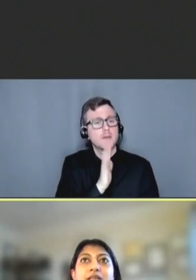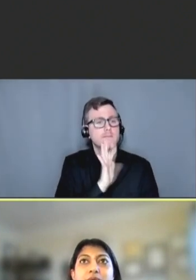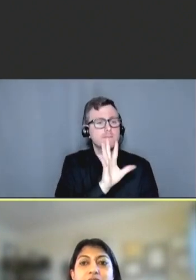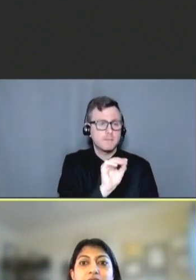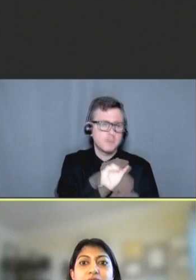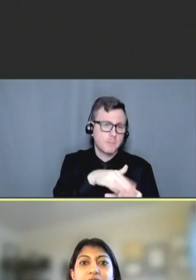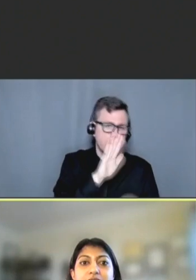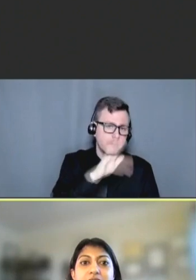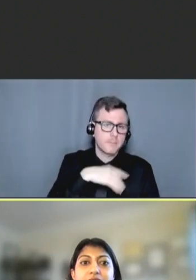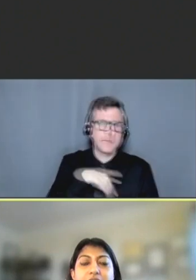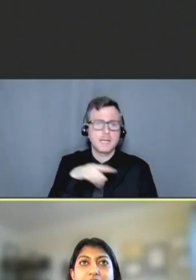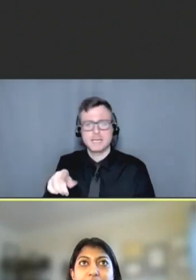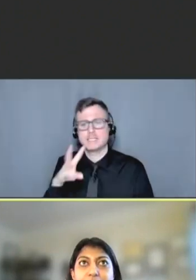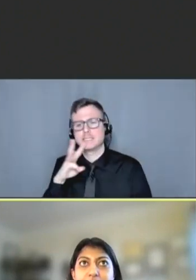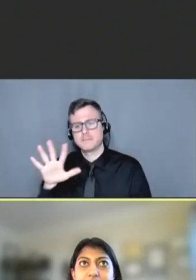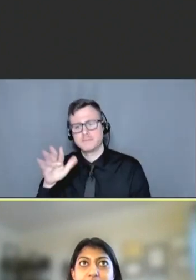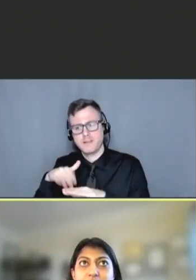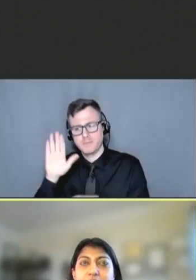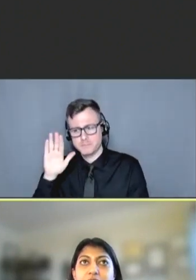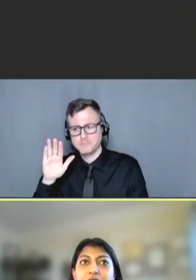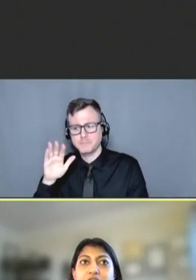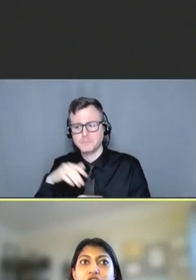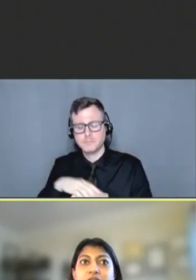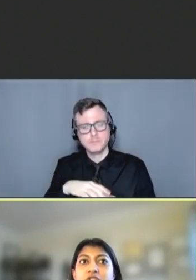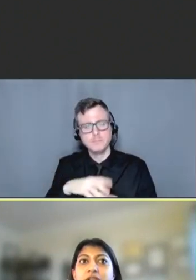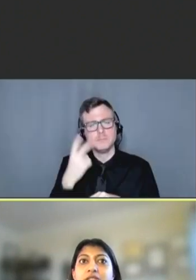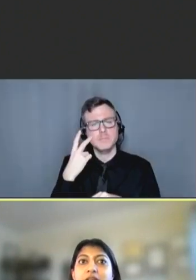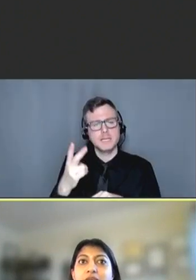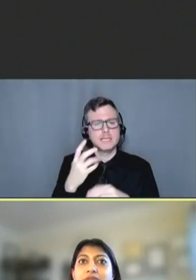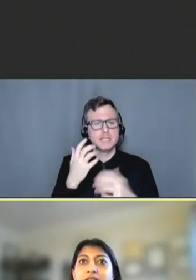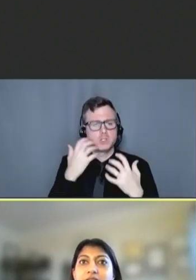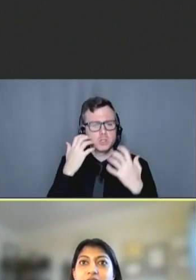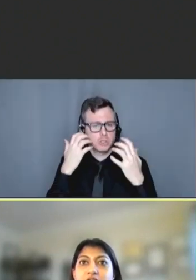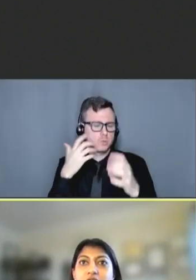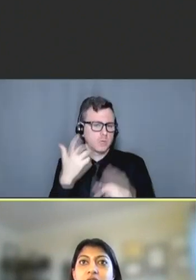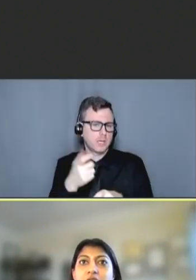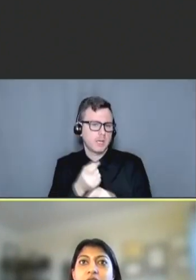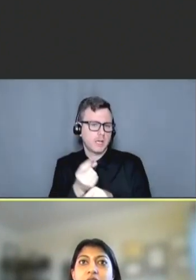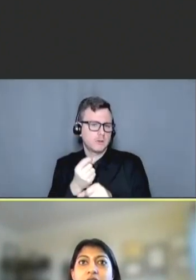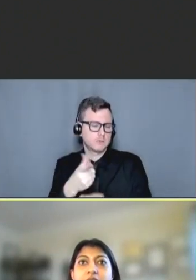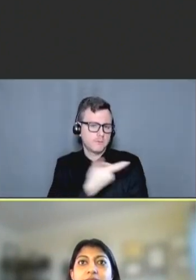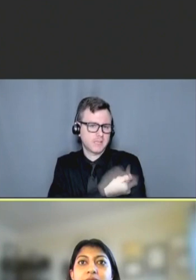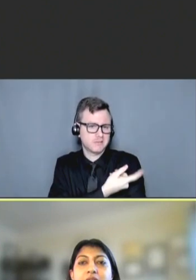right is for 65-plus when we're looking at shingles annual vaccination.